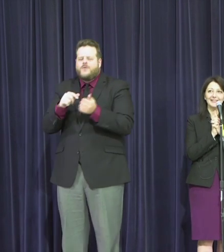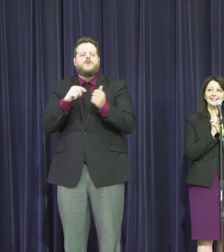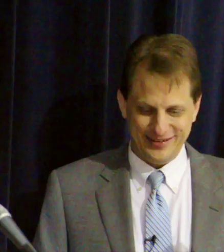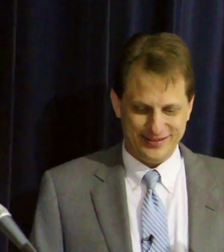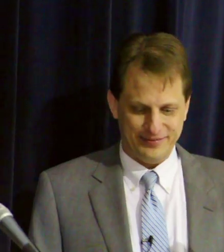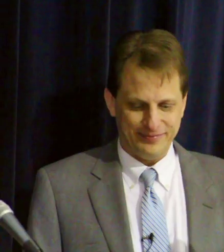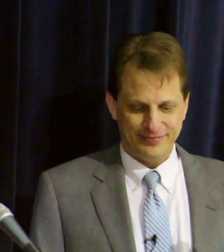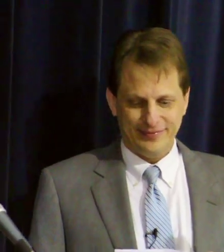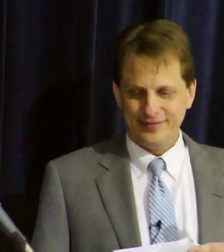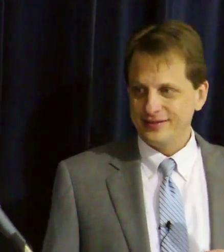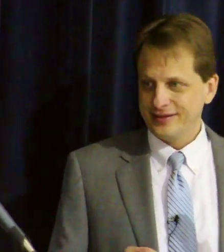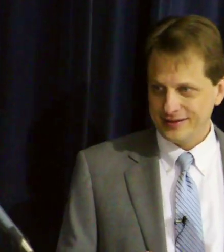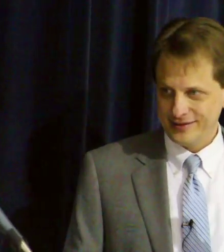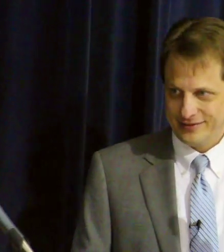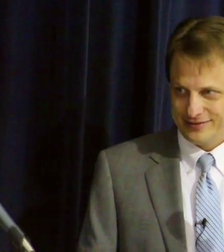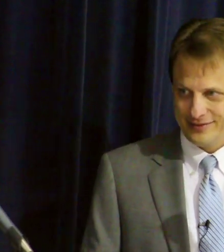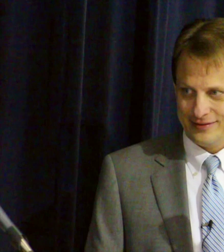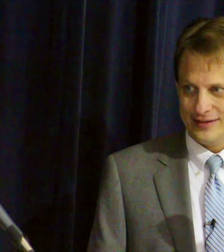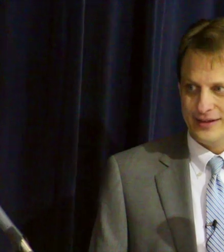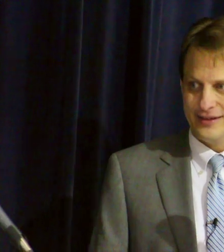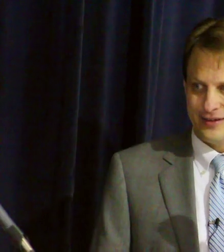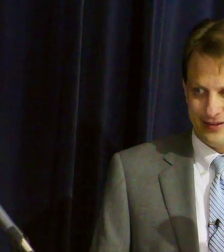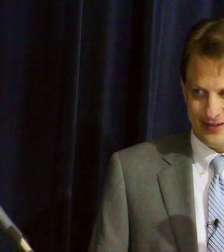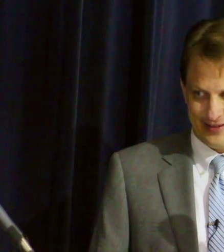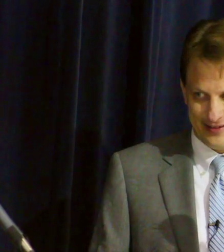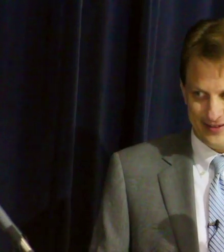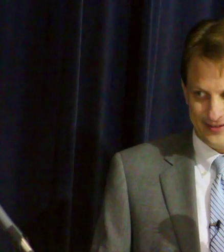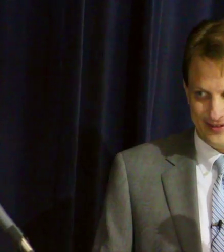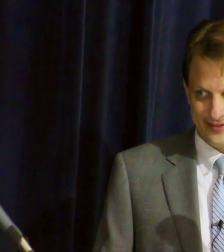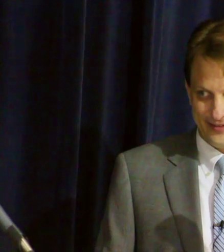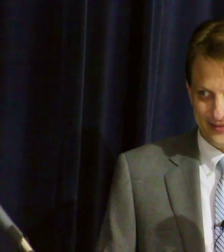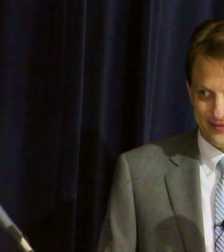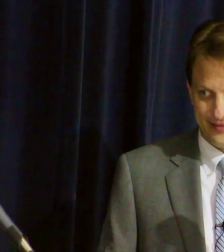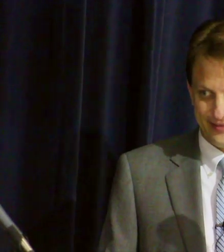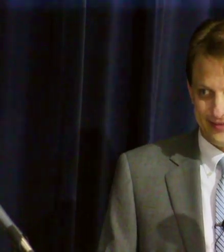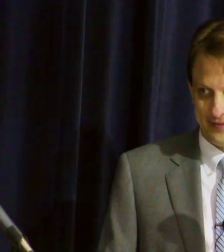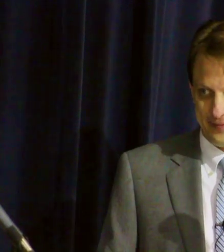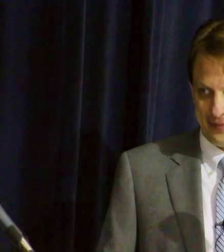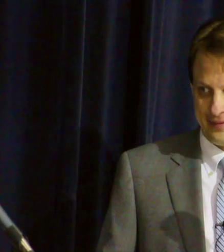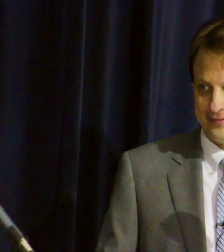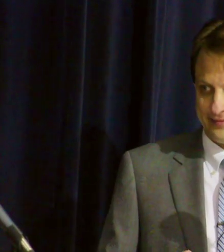He practices health care regulatory law and I'll clear up for the record: there's always